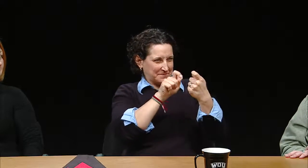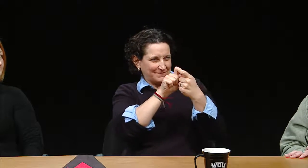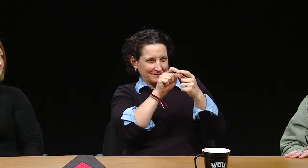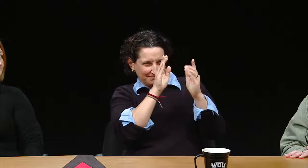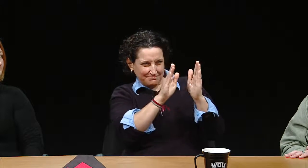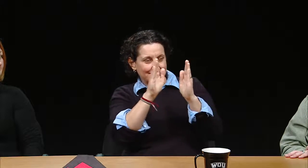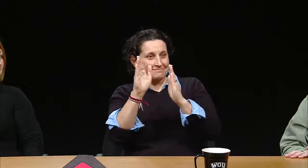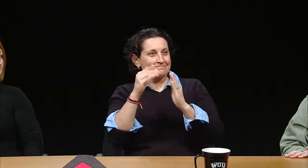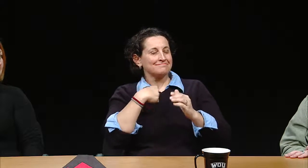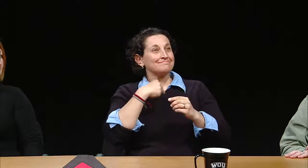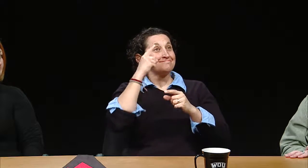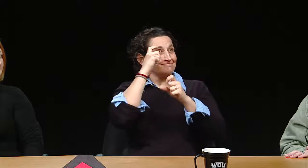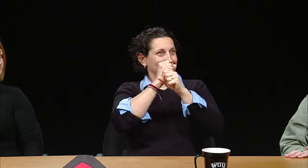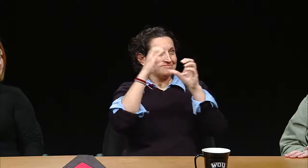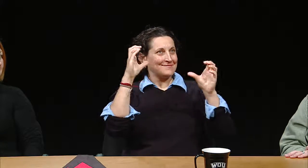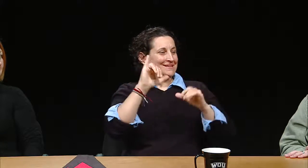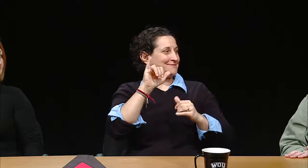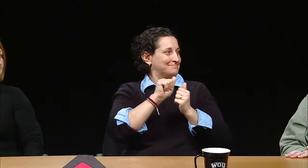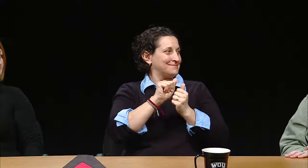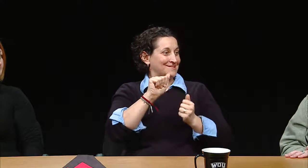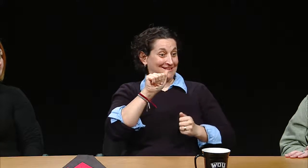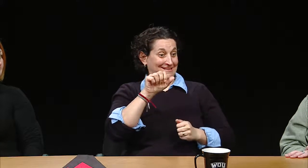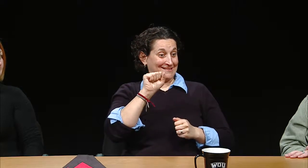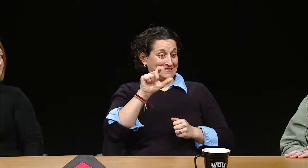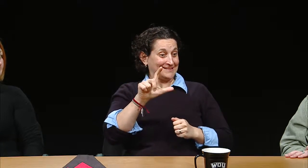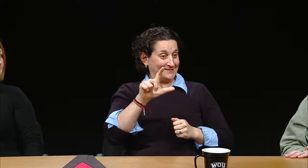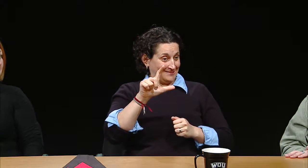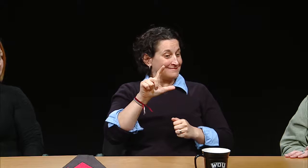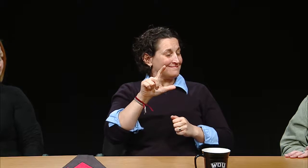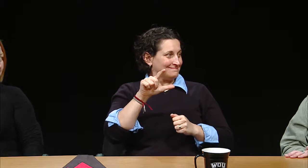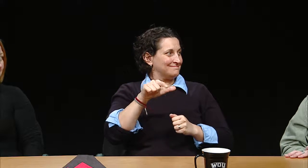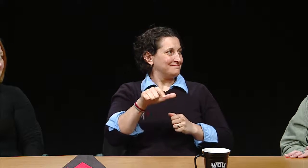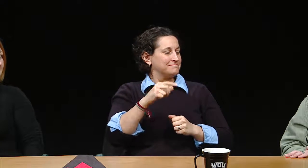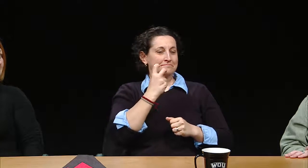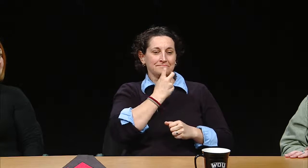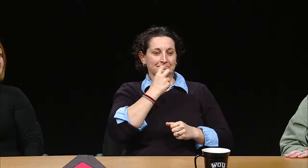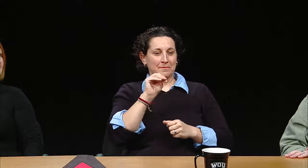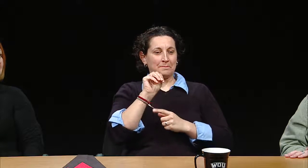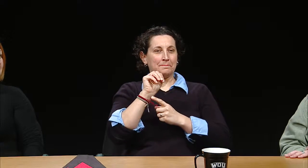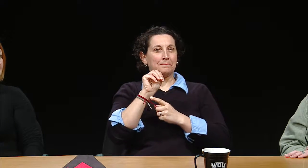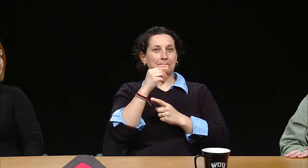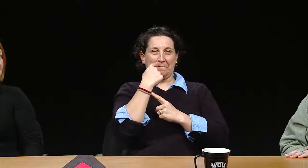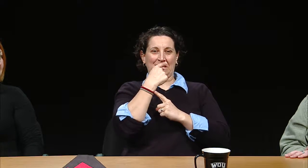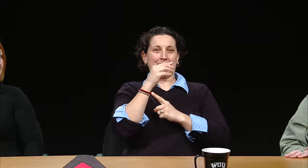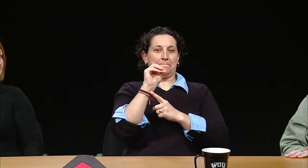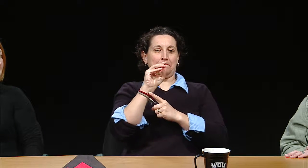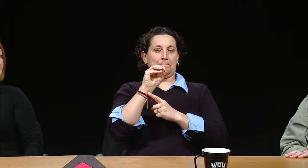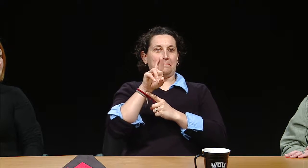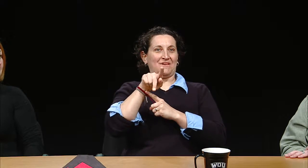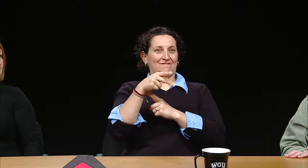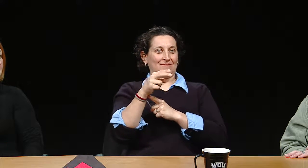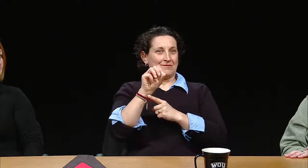you don't have to be working in a higher ed institution; anybody can provide captioning, and I really think that's huge and very beneficial.